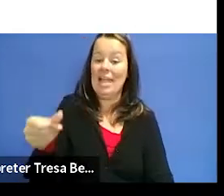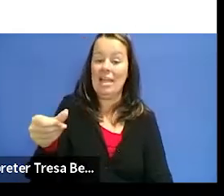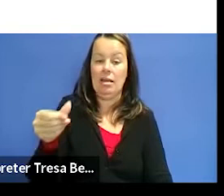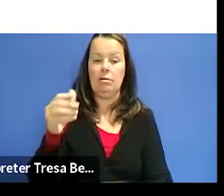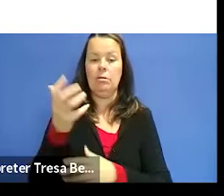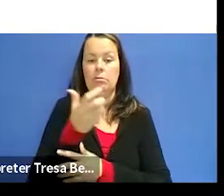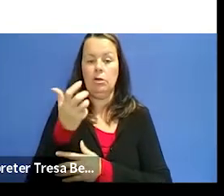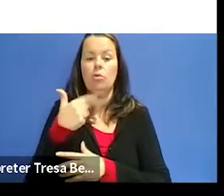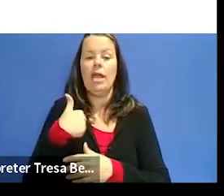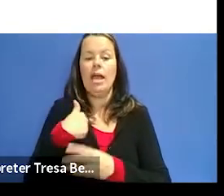looked at while doing manual testing.